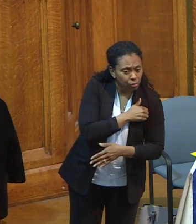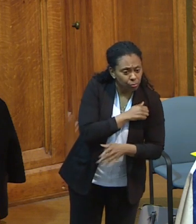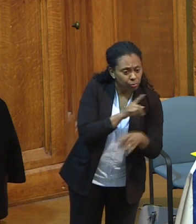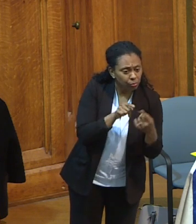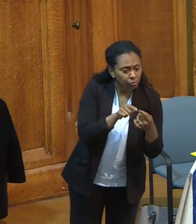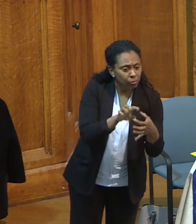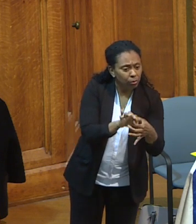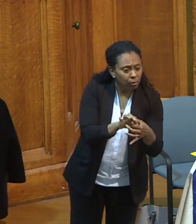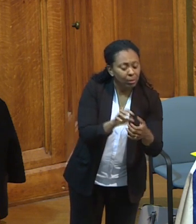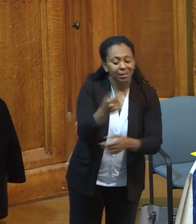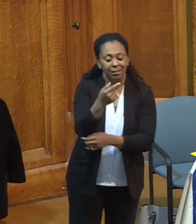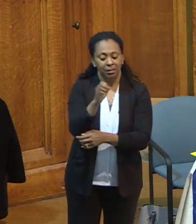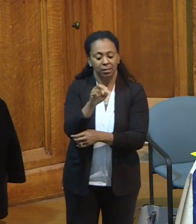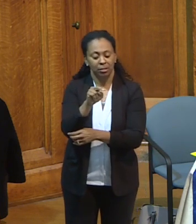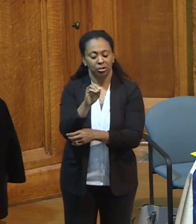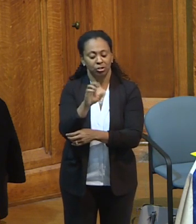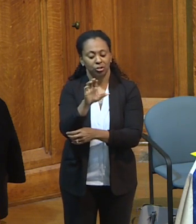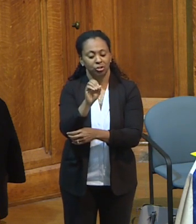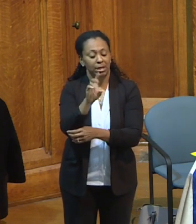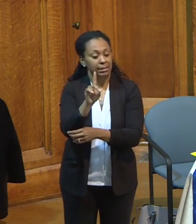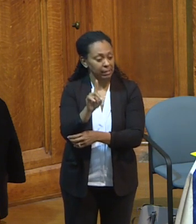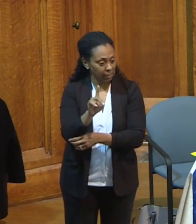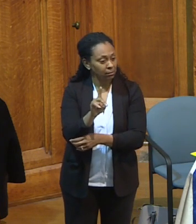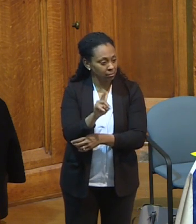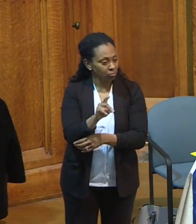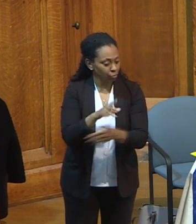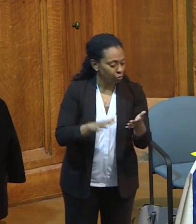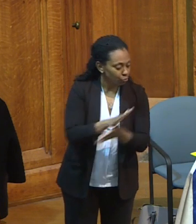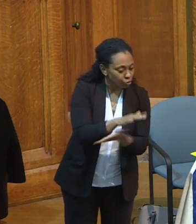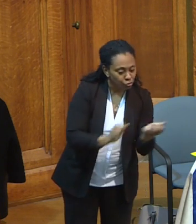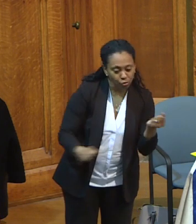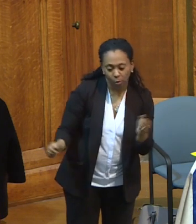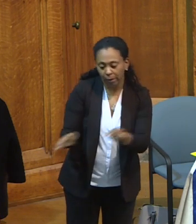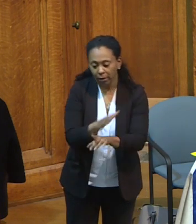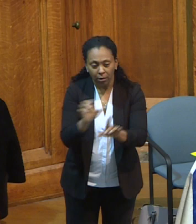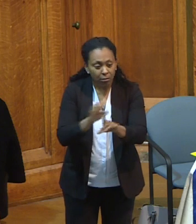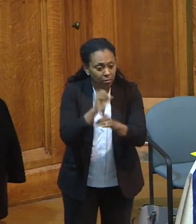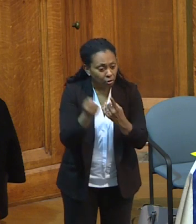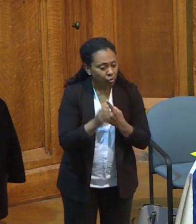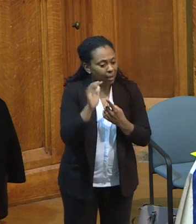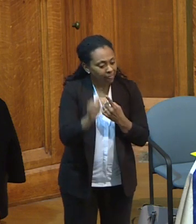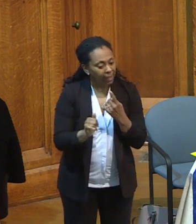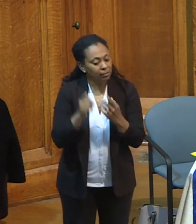[Audience Member] Genocide, that's where you discriminate an entire cultures. That's what the cochlear people early on were trying to do.